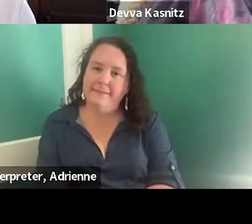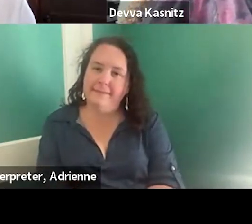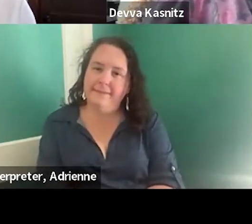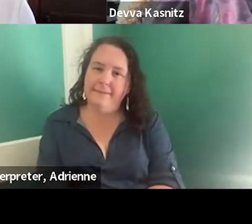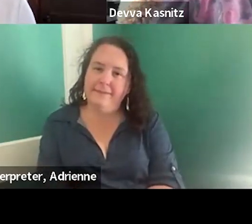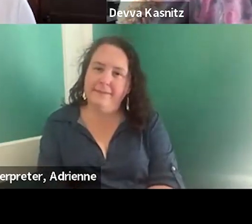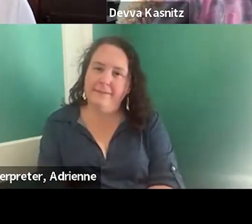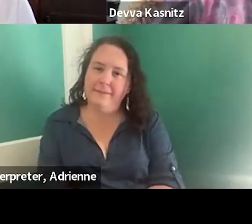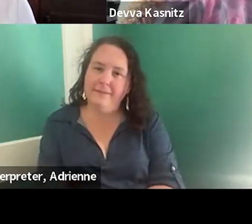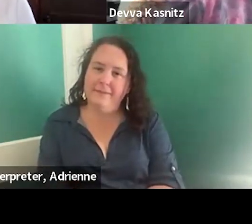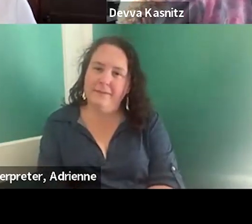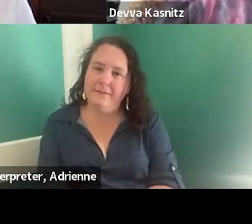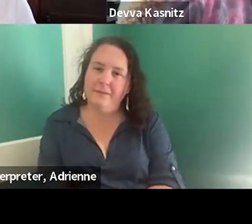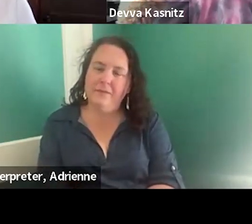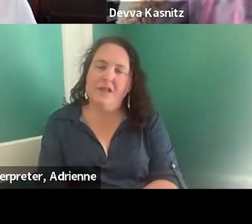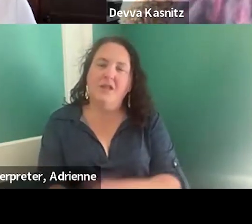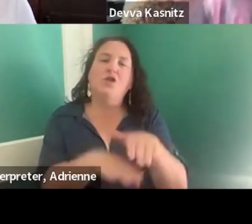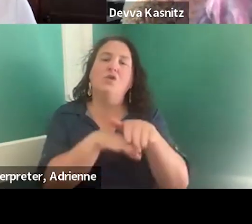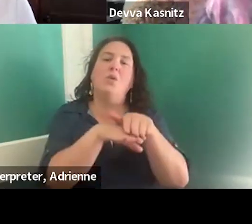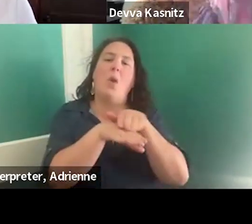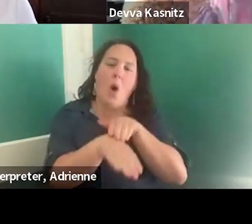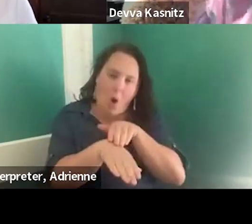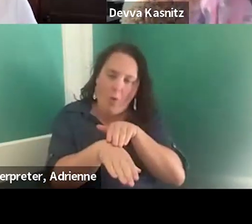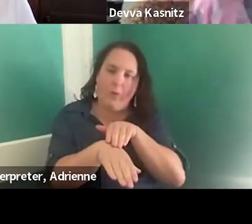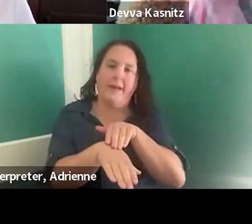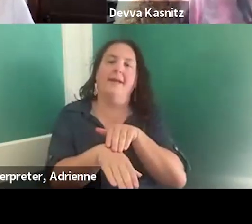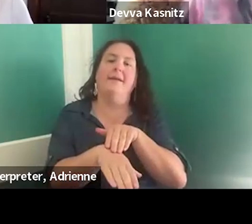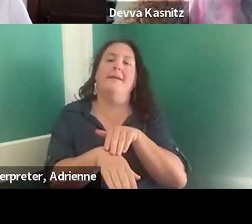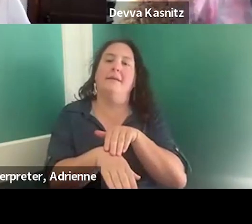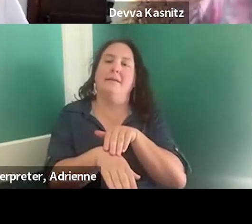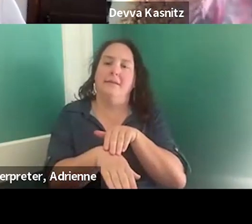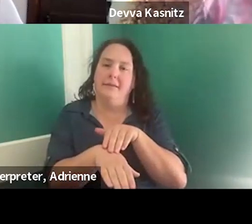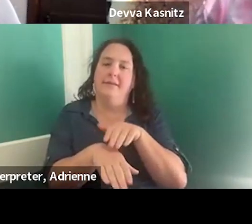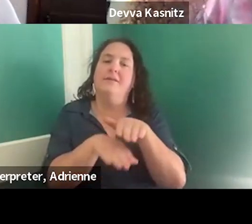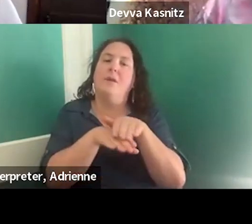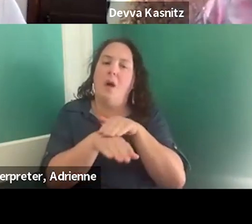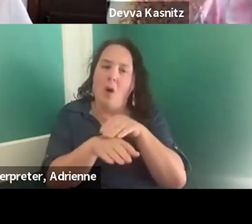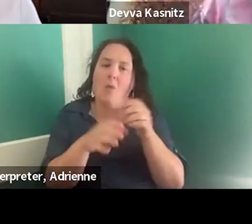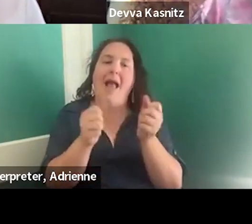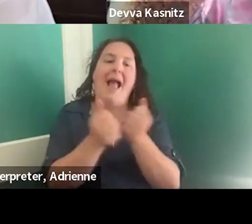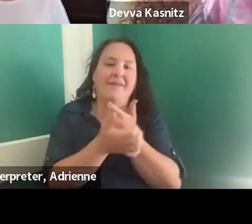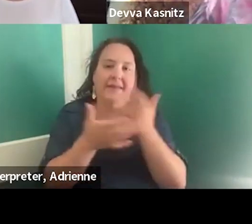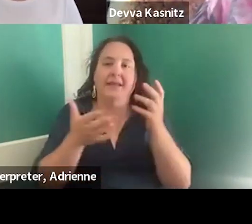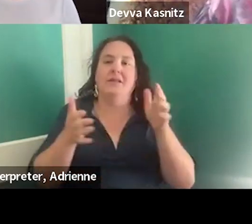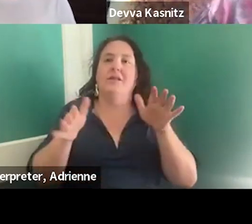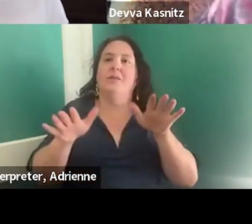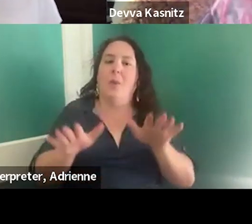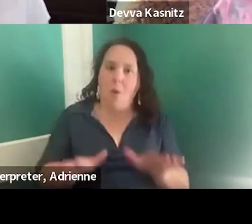Slowing down. Slowing the whole thing down.